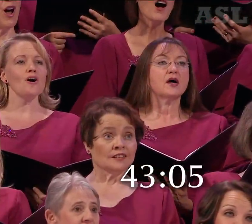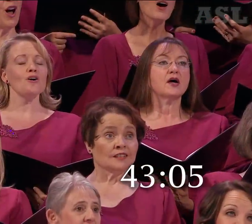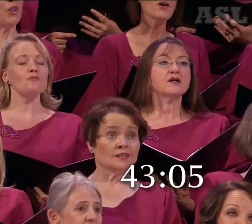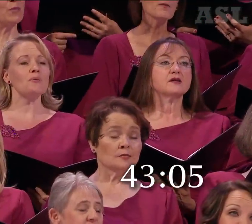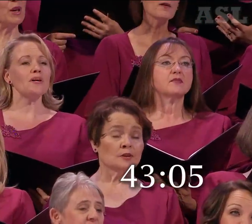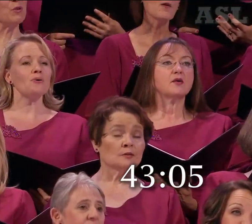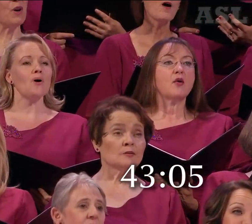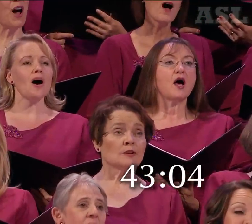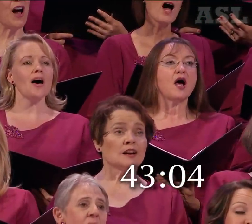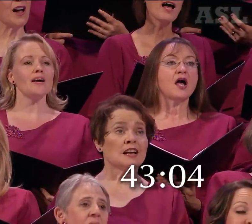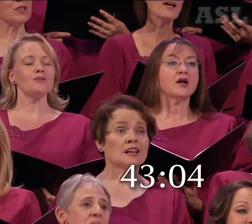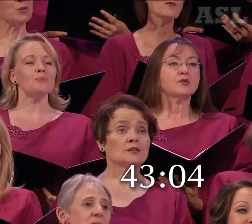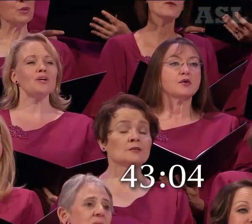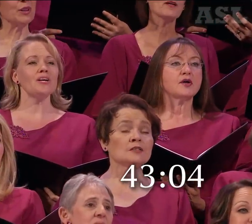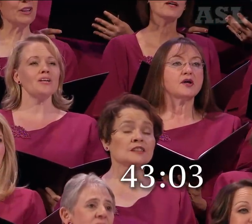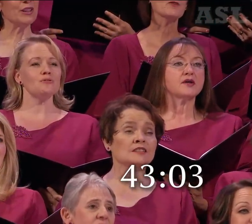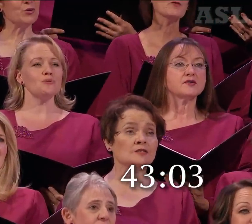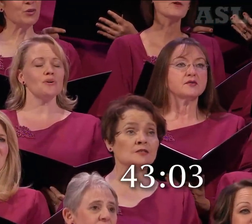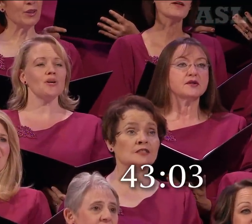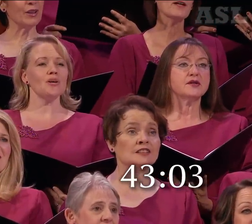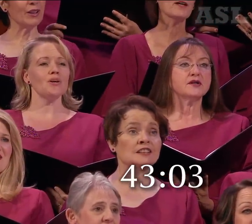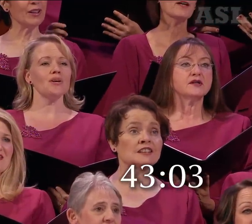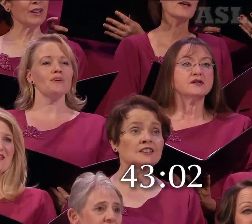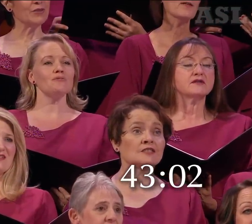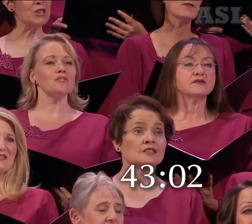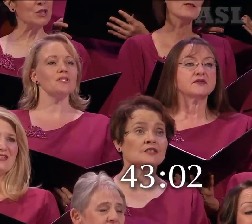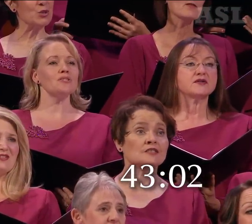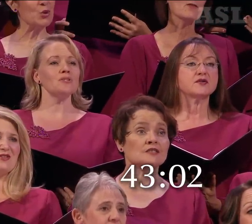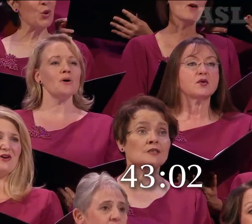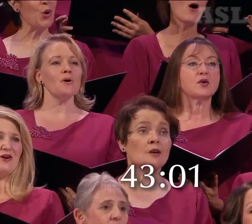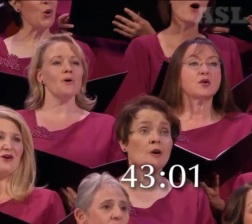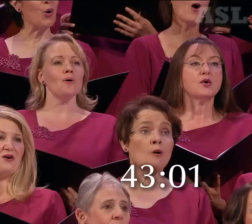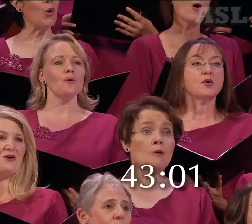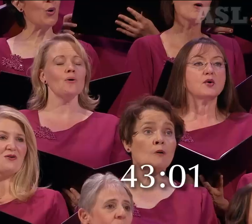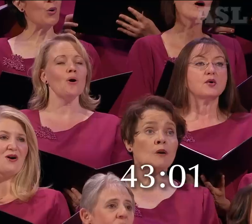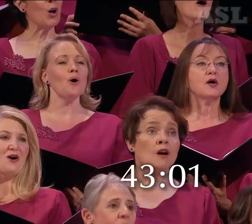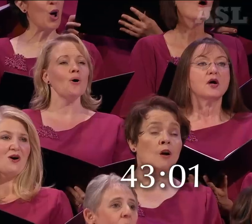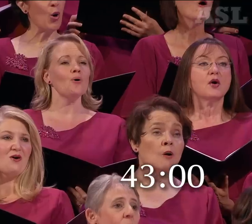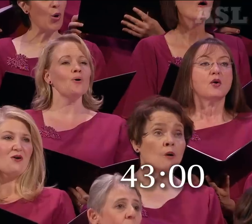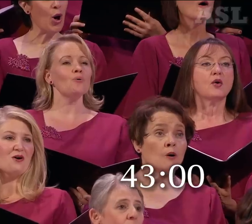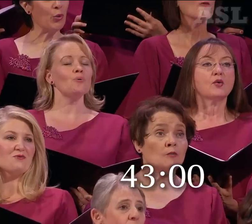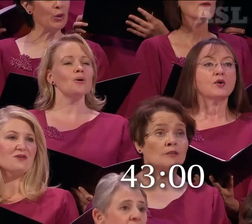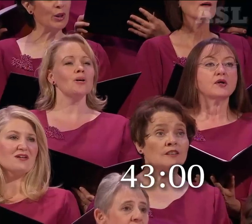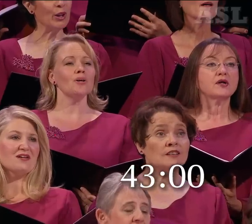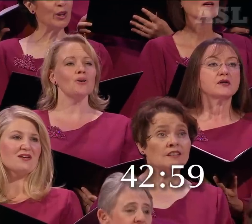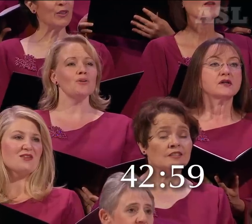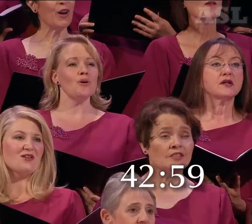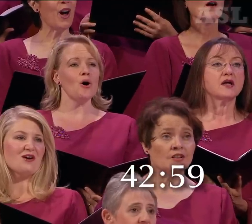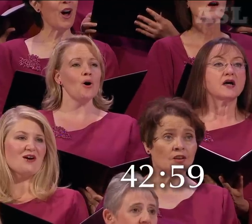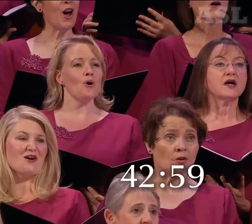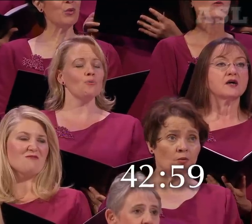OF THE CHURCH OF JESUS CHRIST OF LATTER-DAY SAINTS.